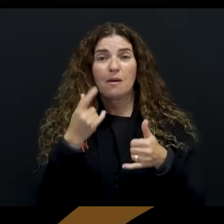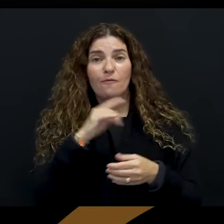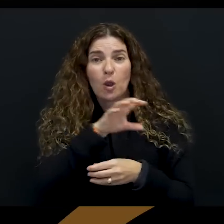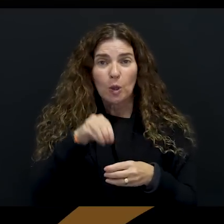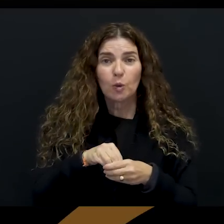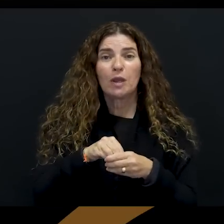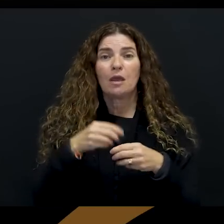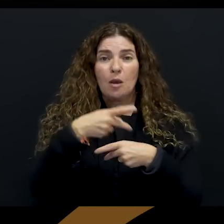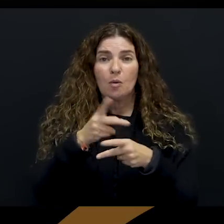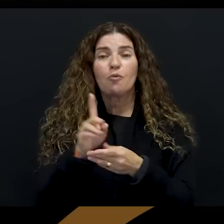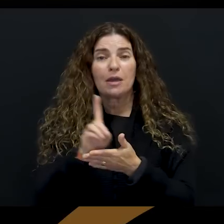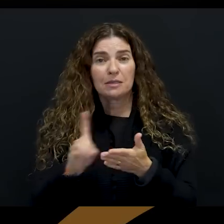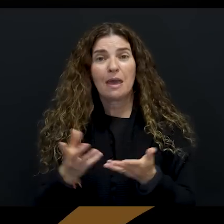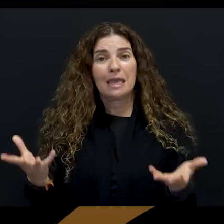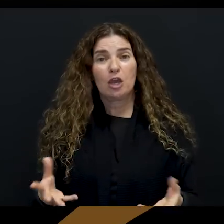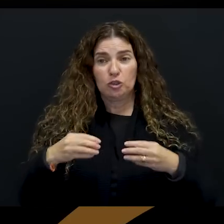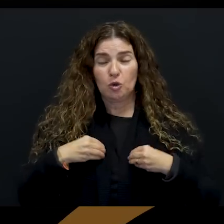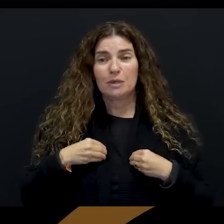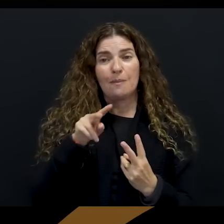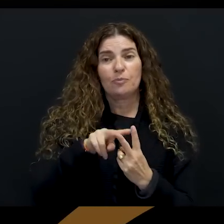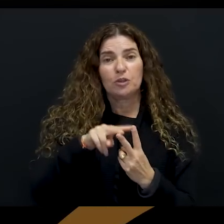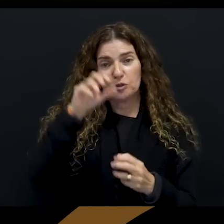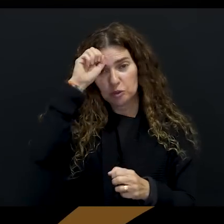for your AccessAbility Award for inclusive product design.